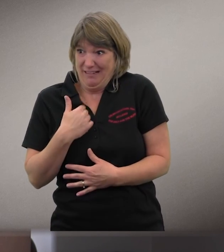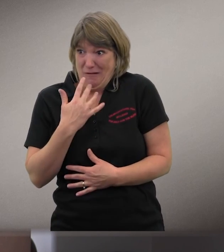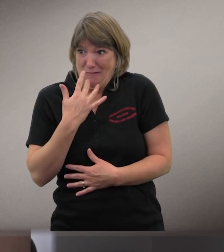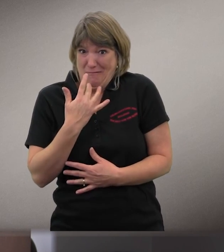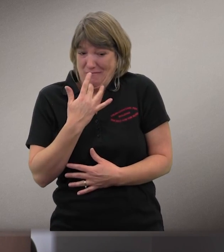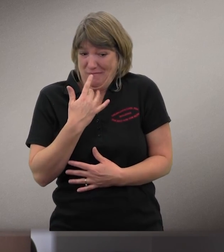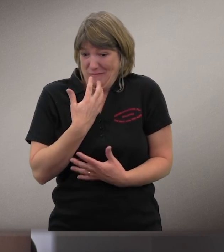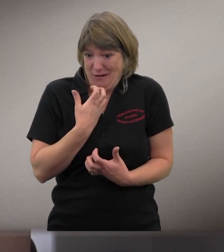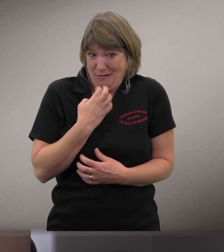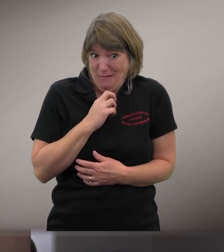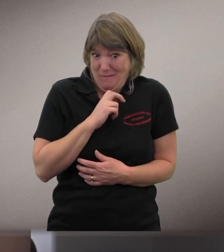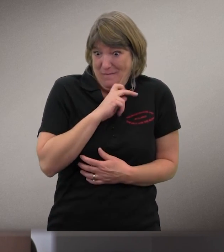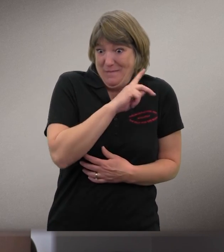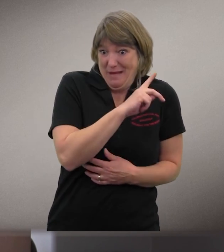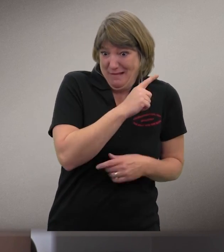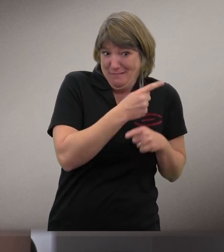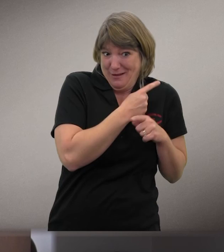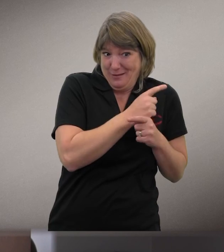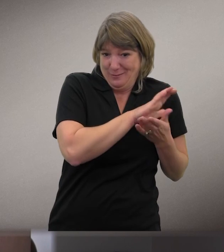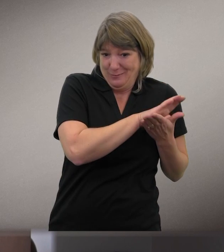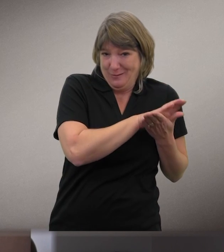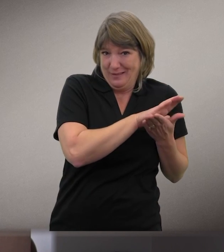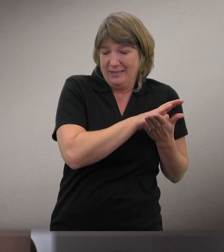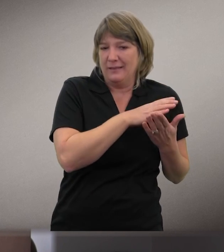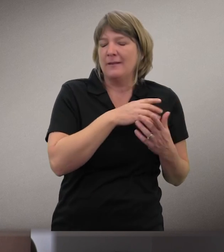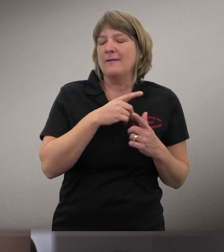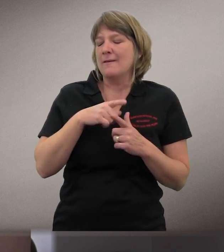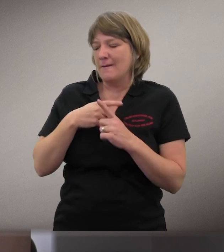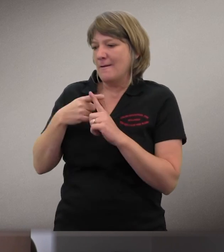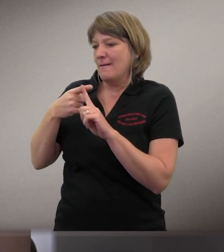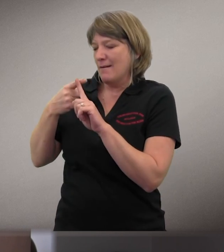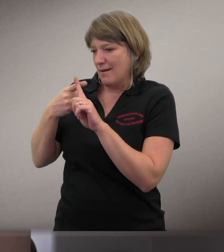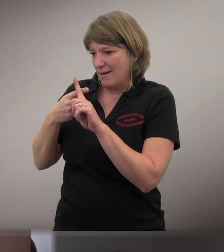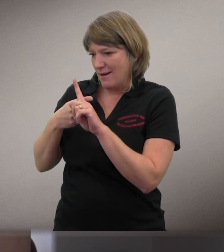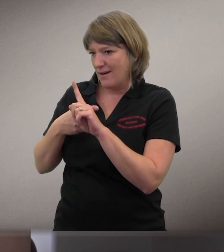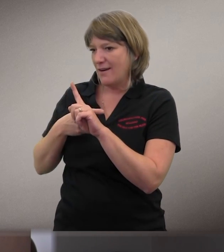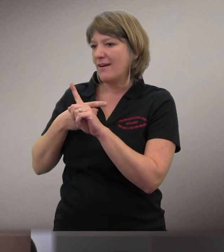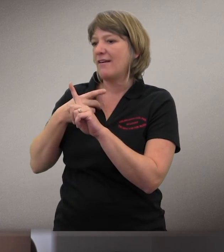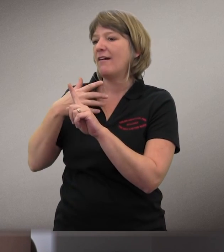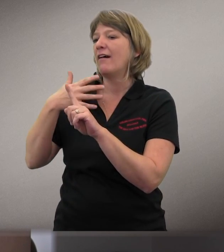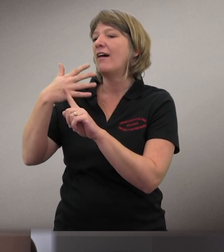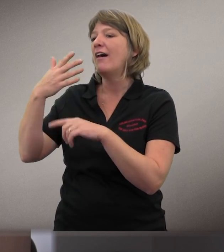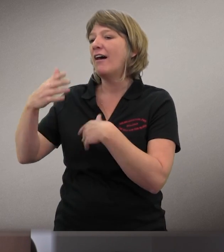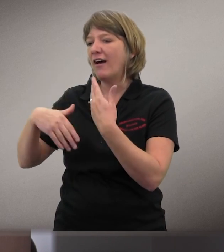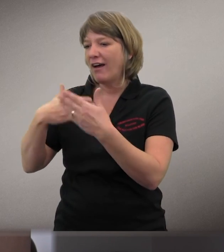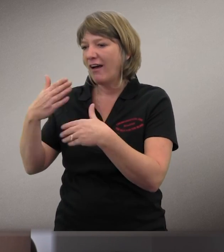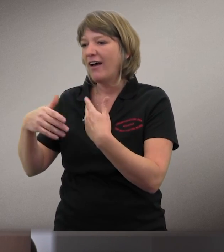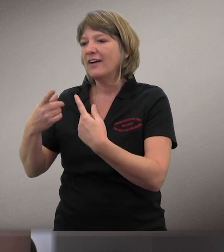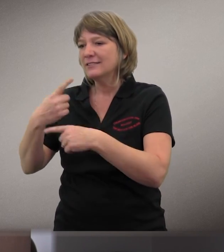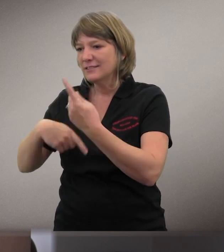I kind of wanted to go back to my regular school. But after about a month or so, I started learning signs